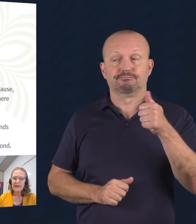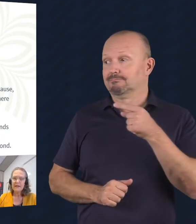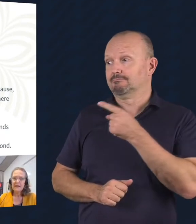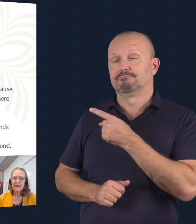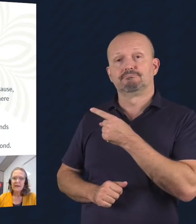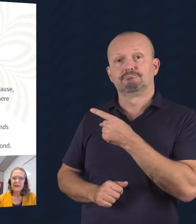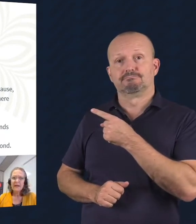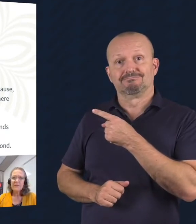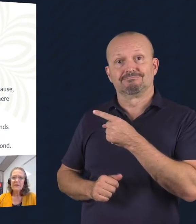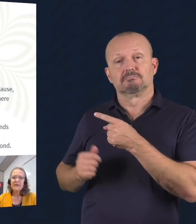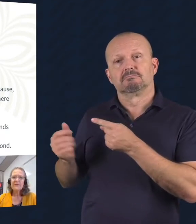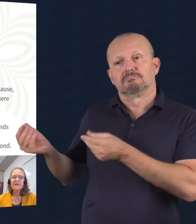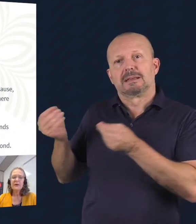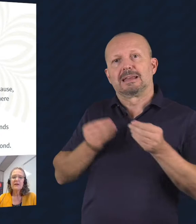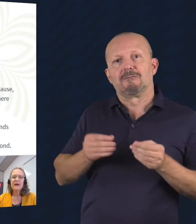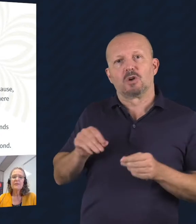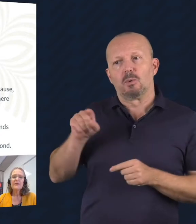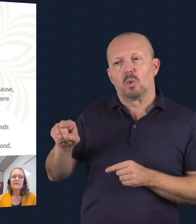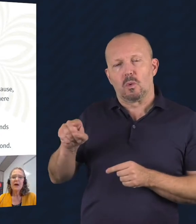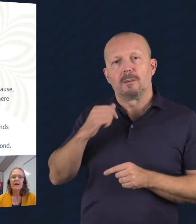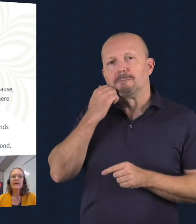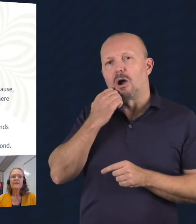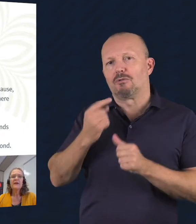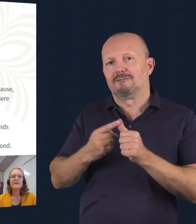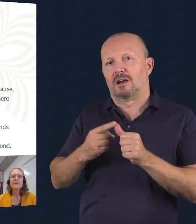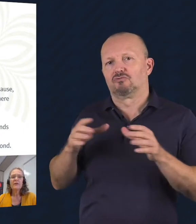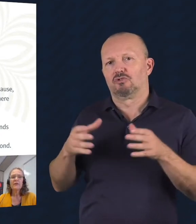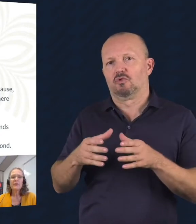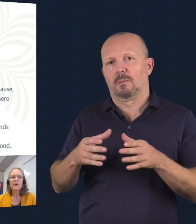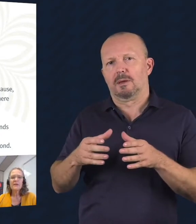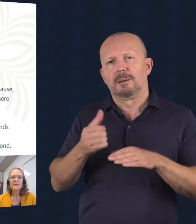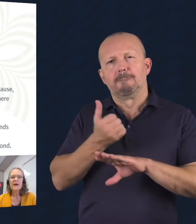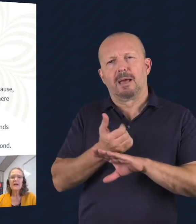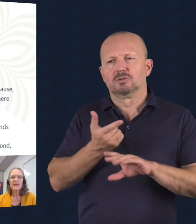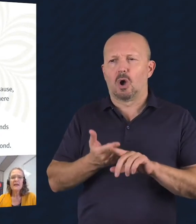The name was gifted by the library's Māori advisory group, Kōmiti Māori,